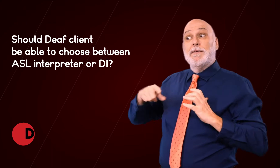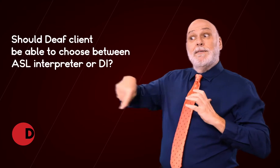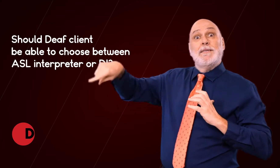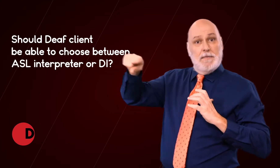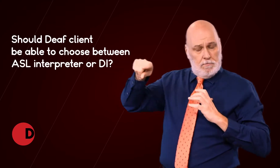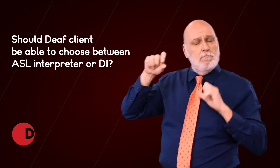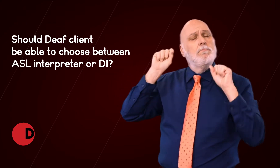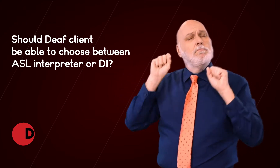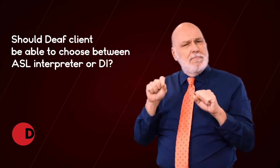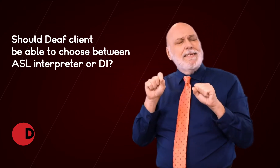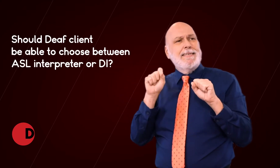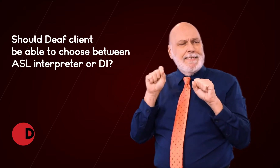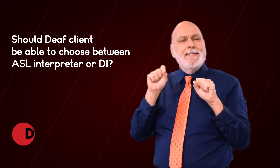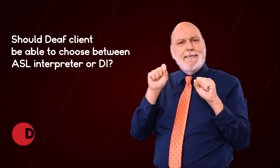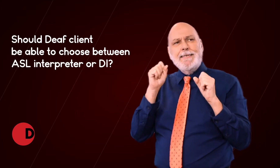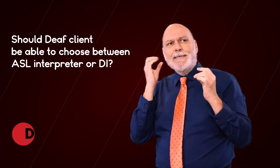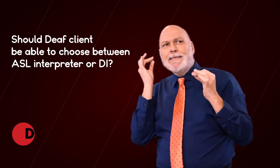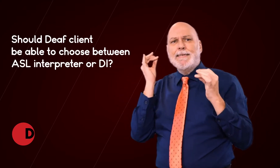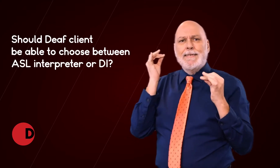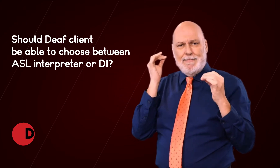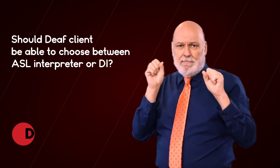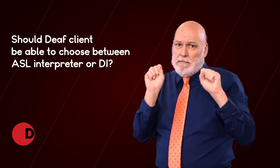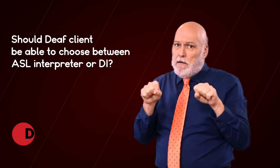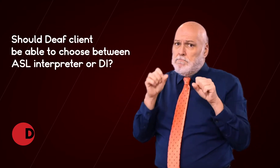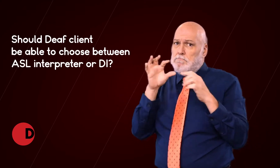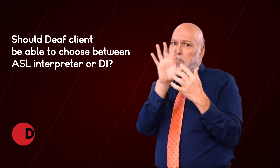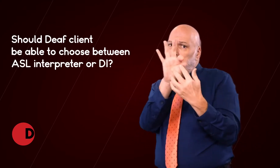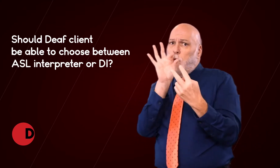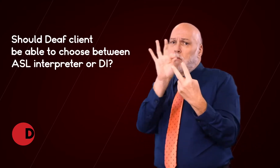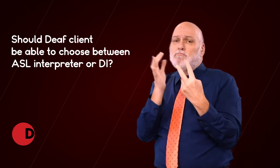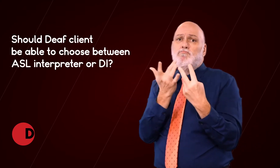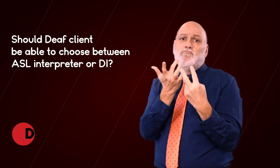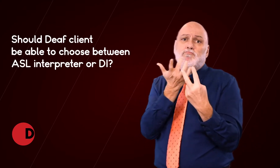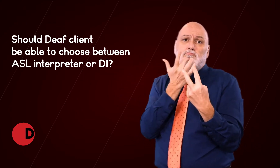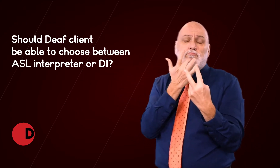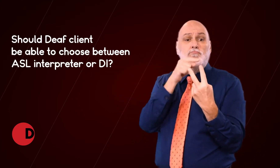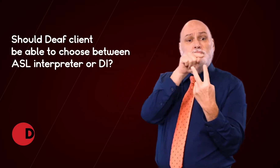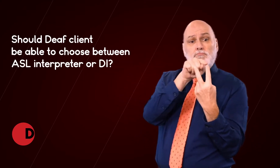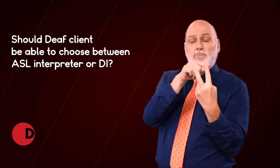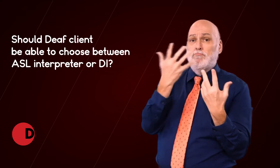With increased use of DI,